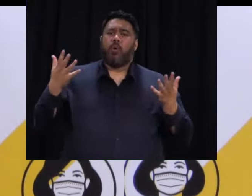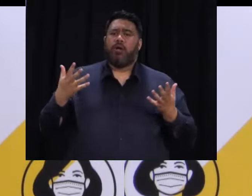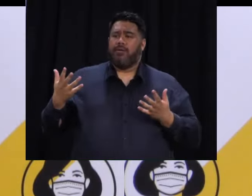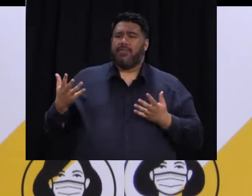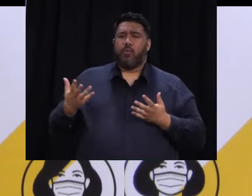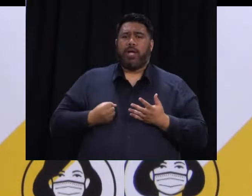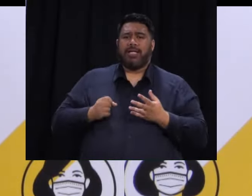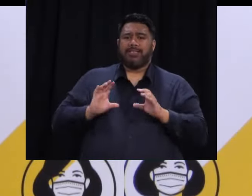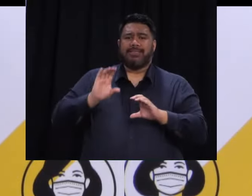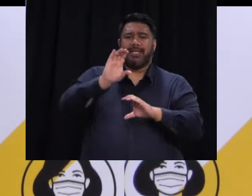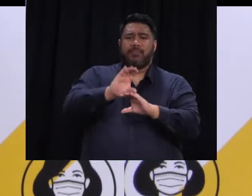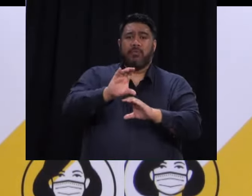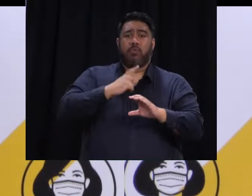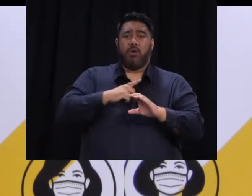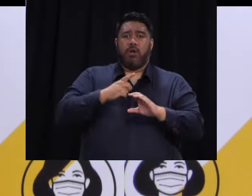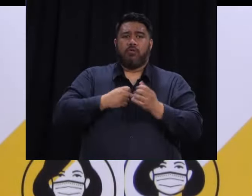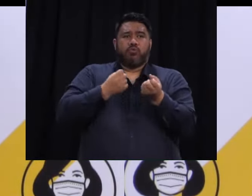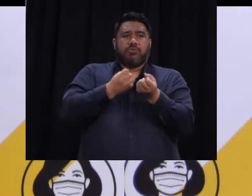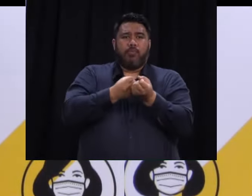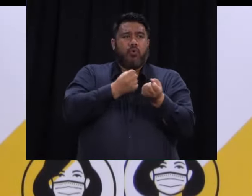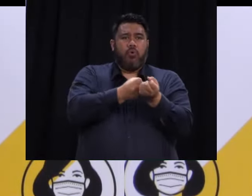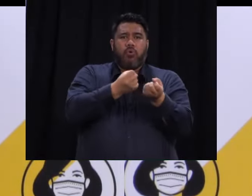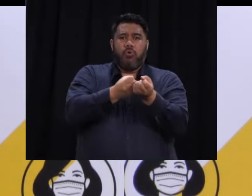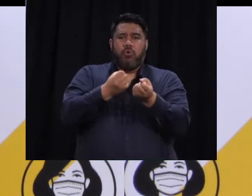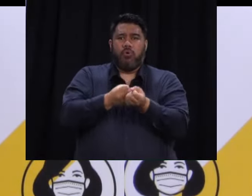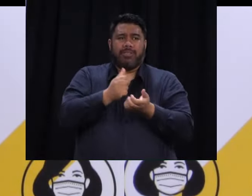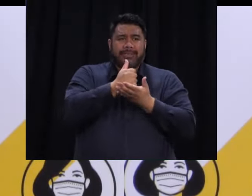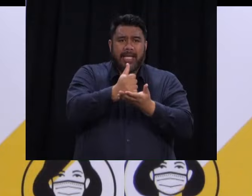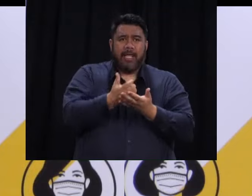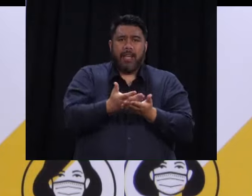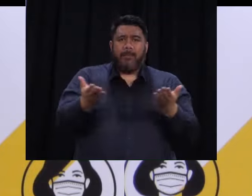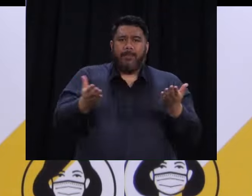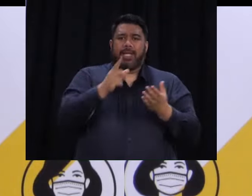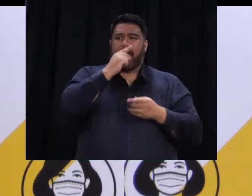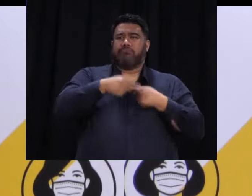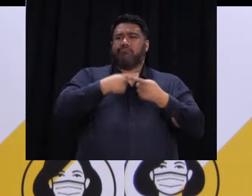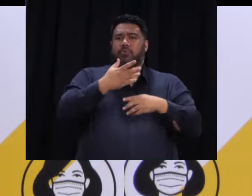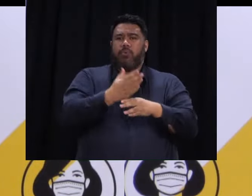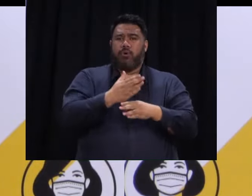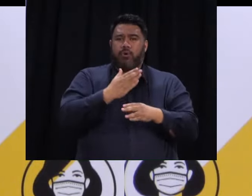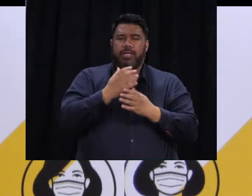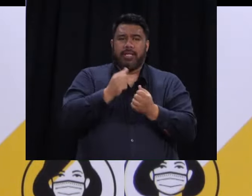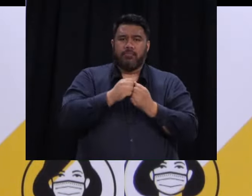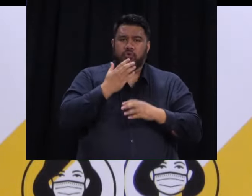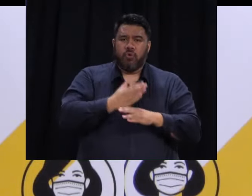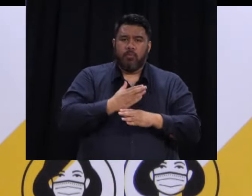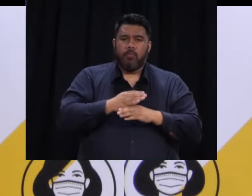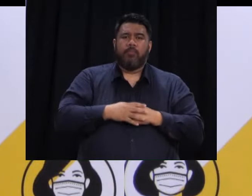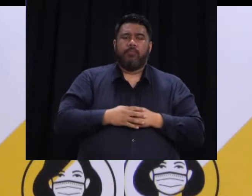they are paying their workers a reduced wage? Look, the whole point of a